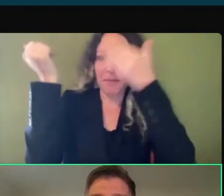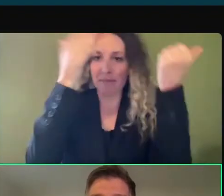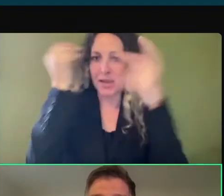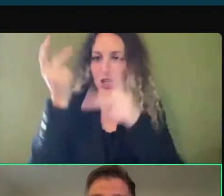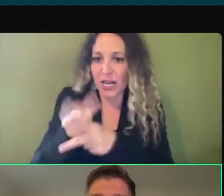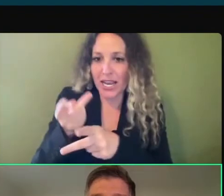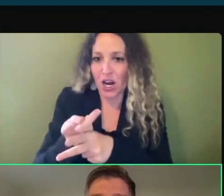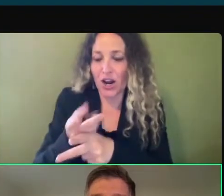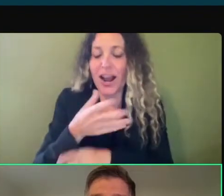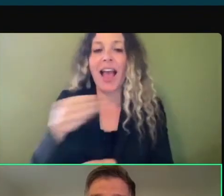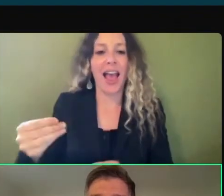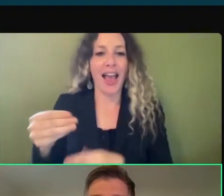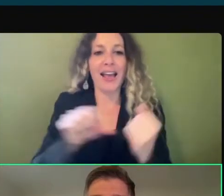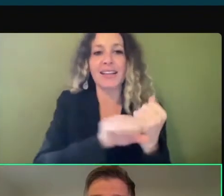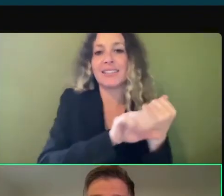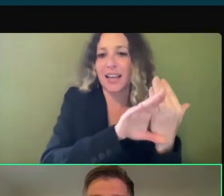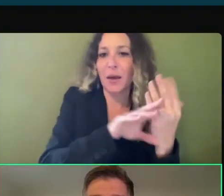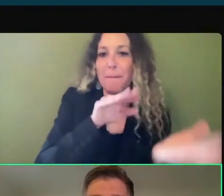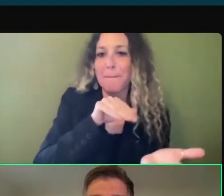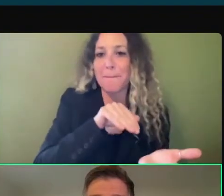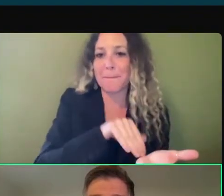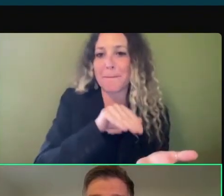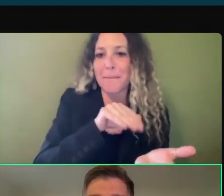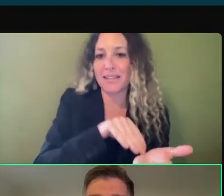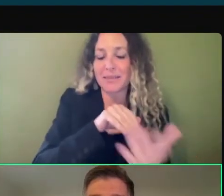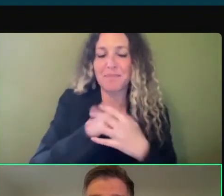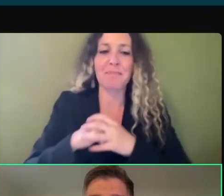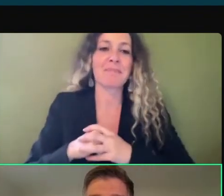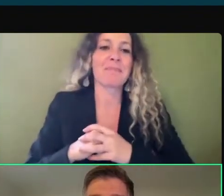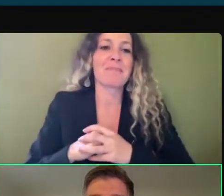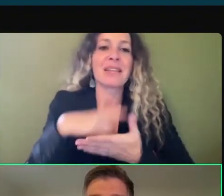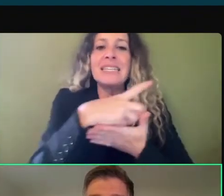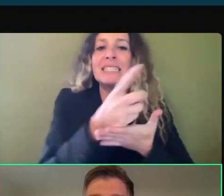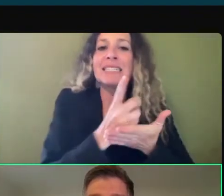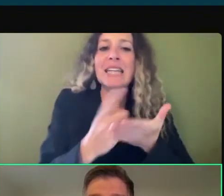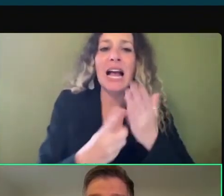Her other areas of interest include designing dementia-friendly healthcare